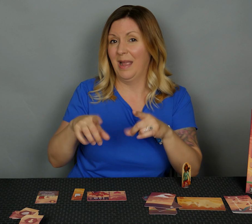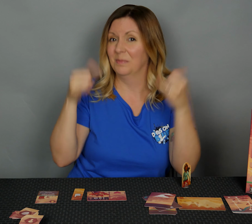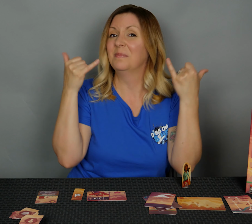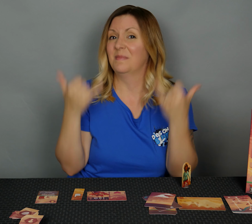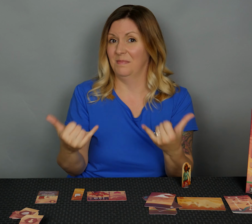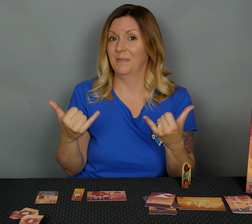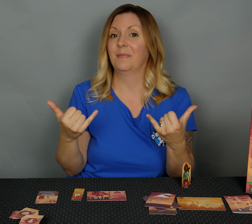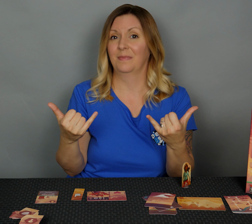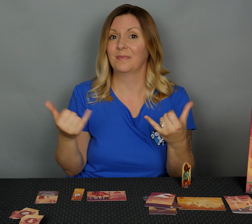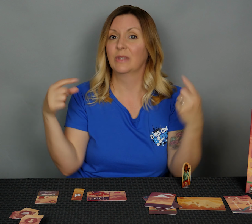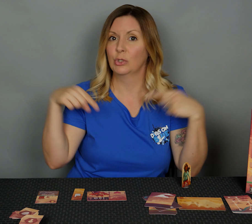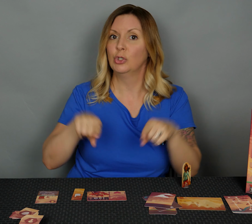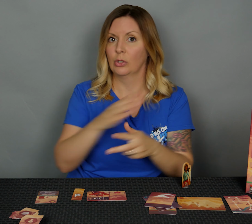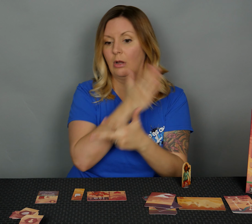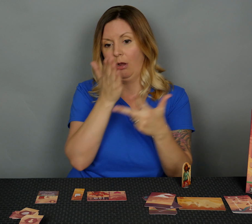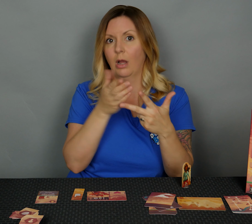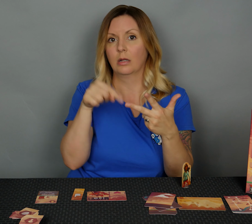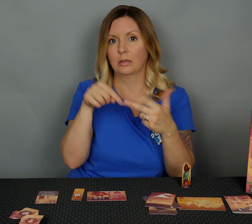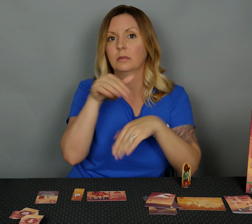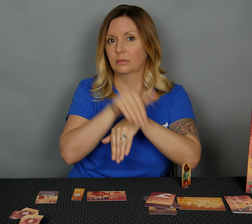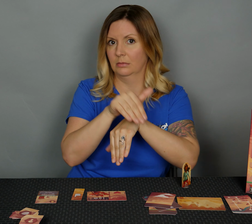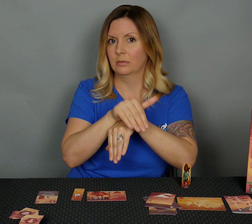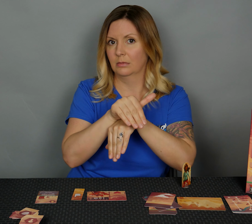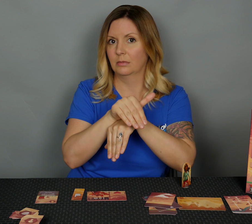phase.